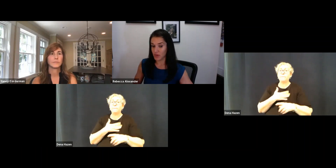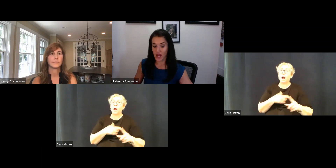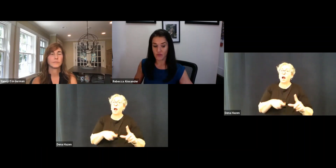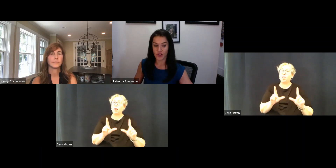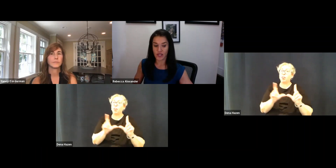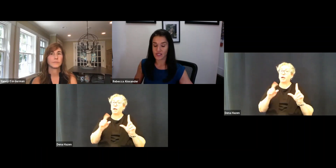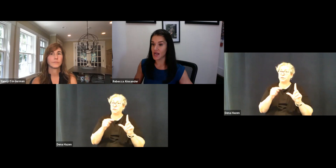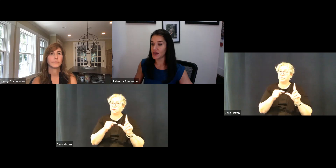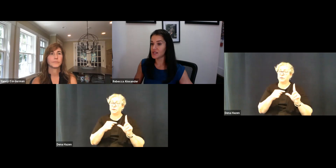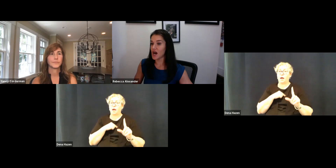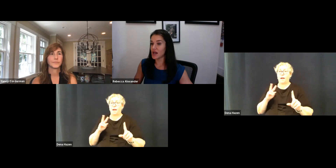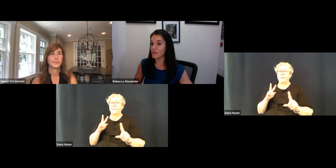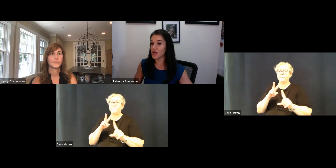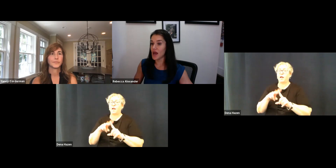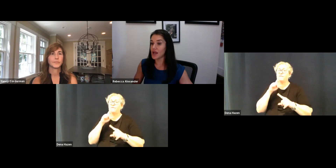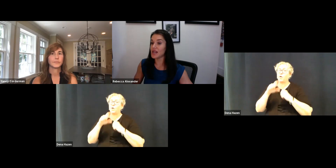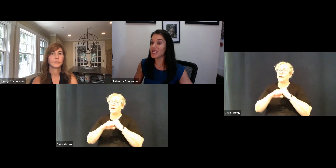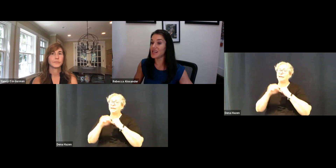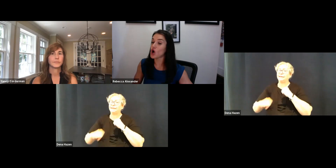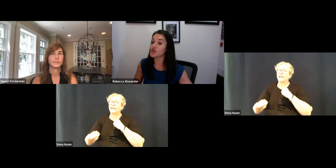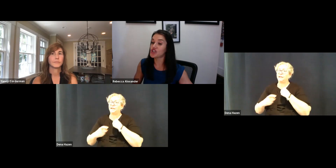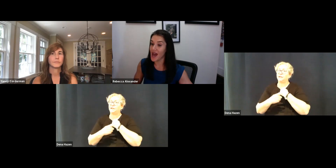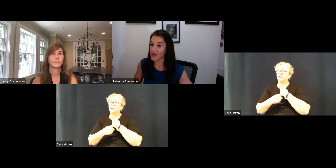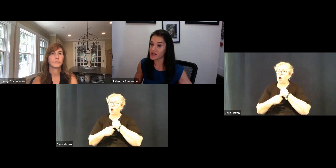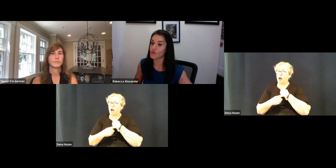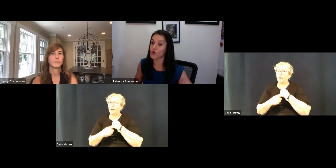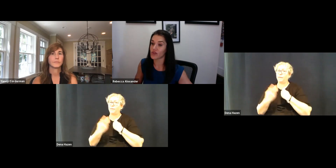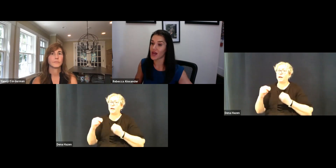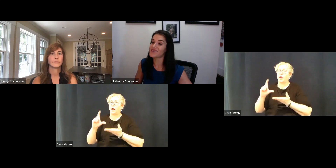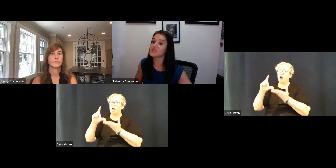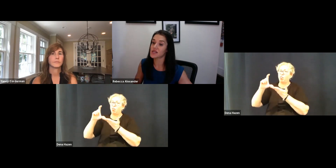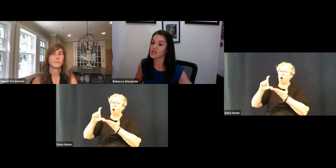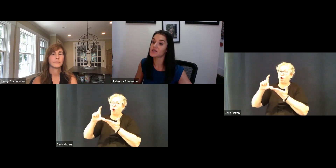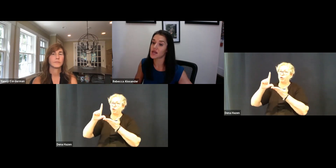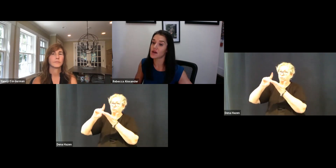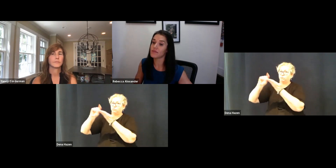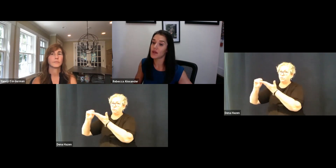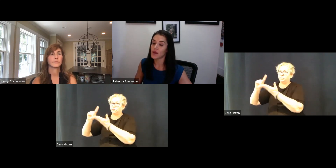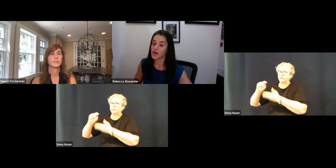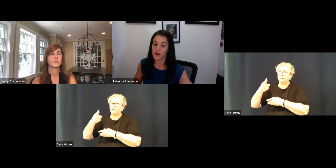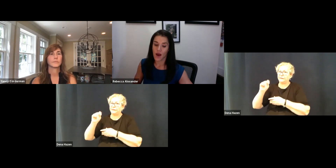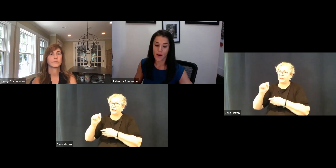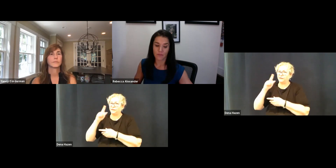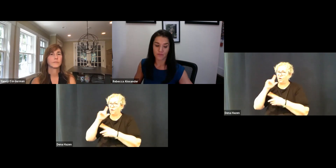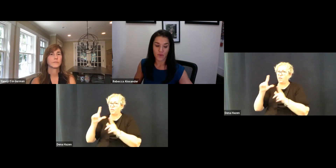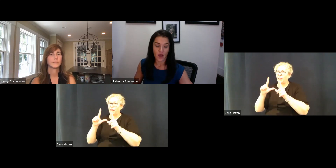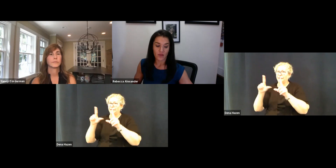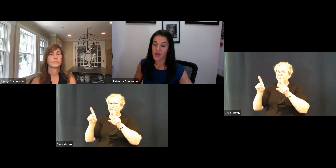applied for the extended time and large text for the licensing exam.